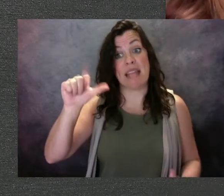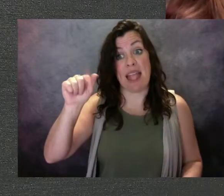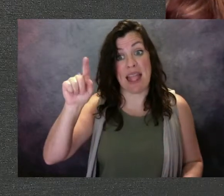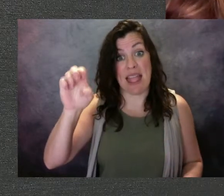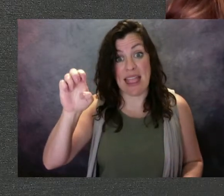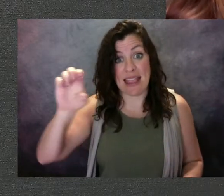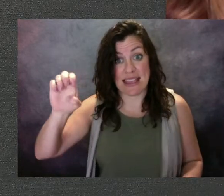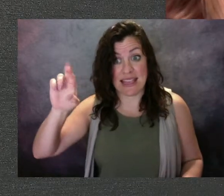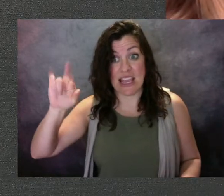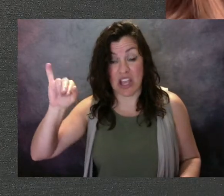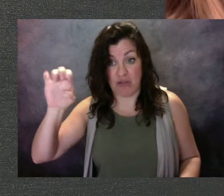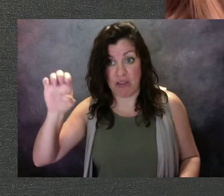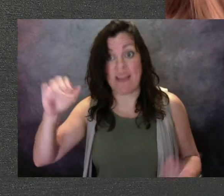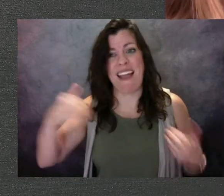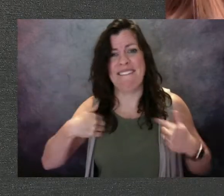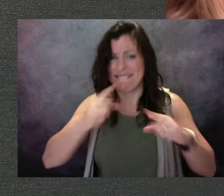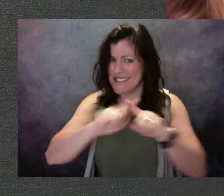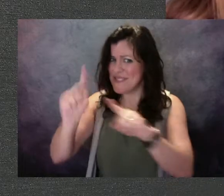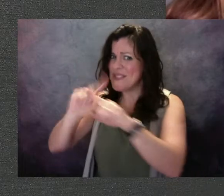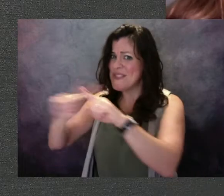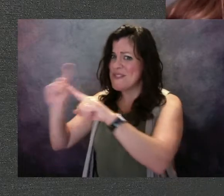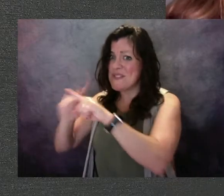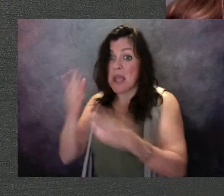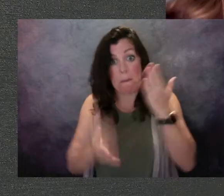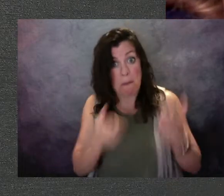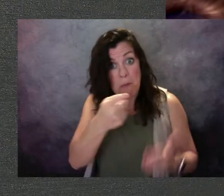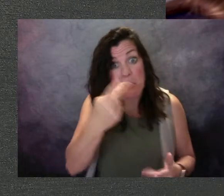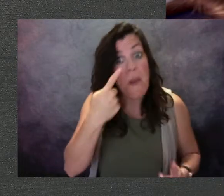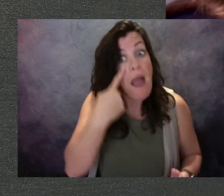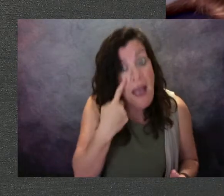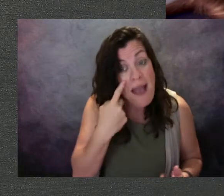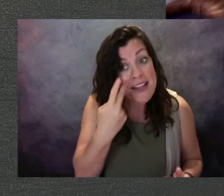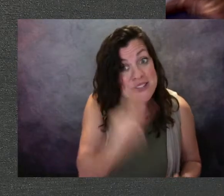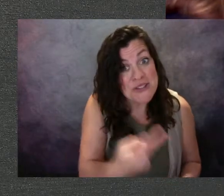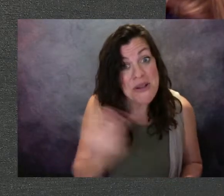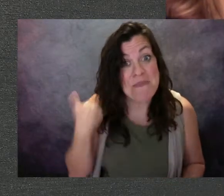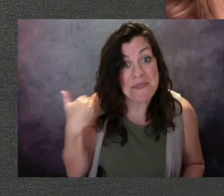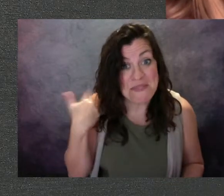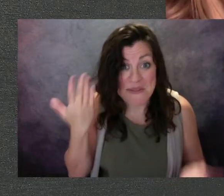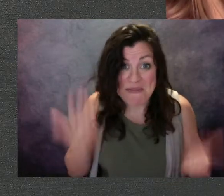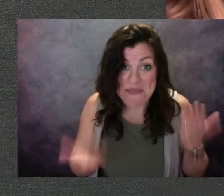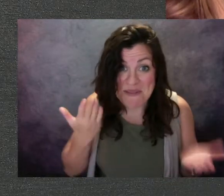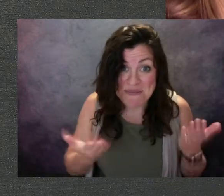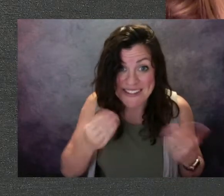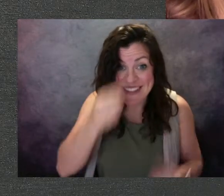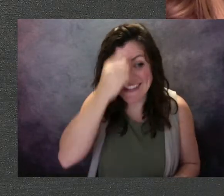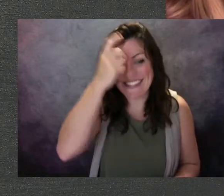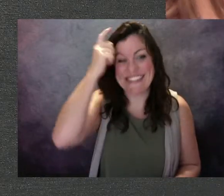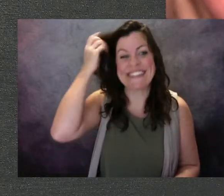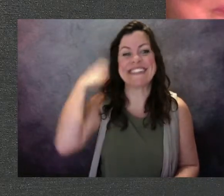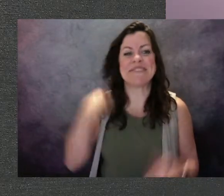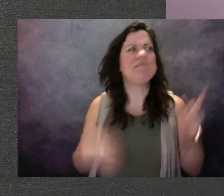Maybe you've seen them before, or maybe you've even eaten them in a restaurant before. Let's check them out.